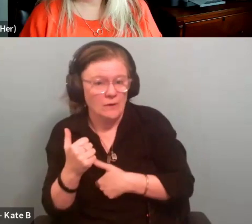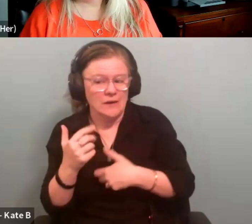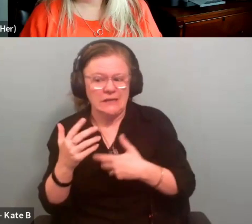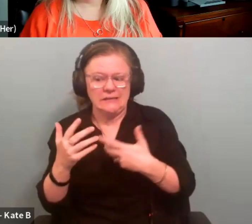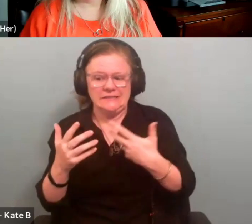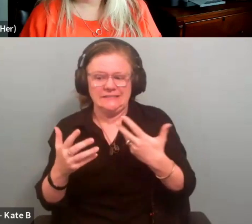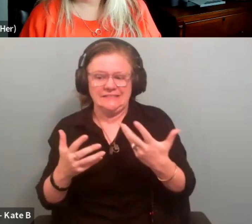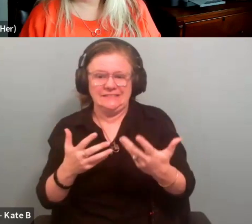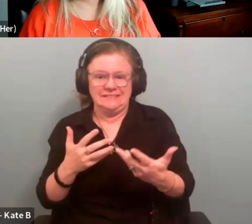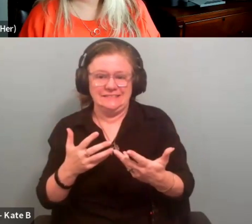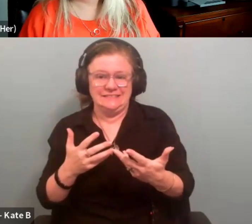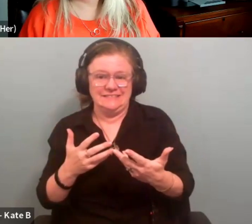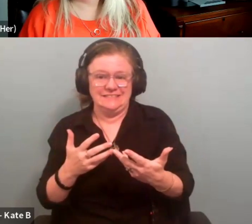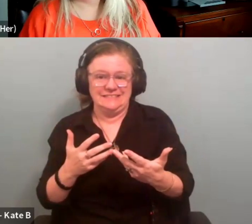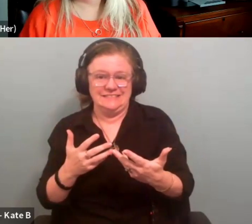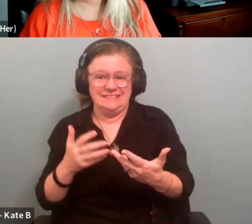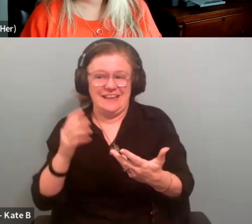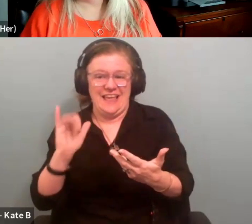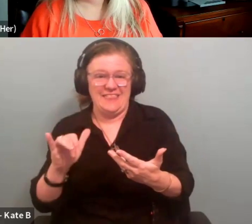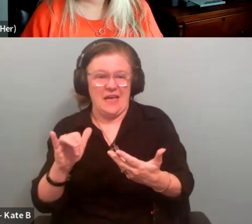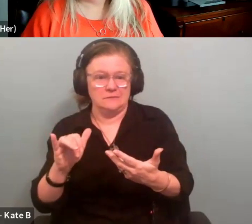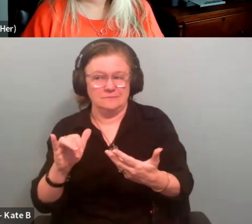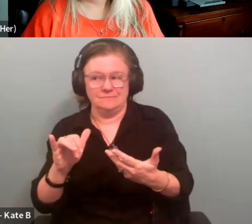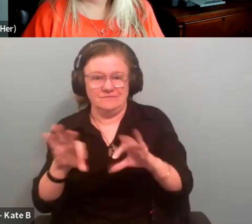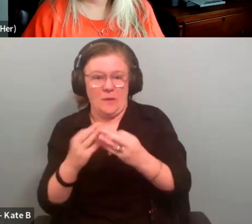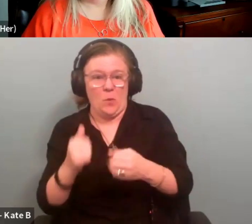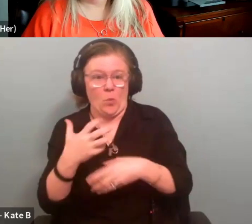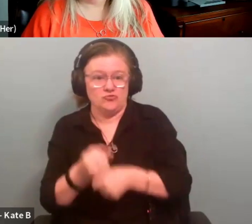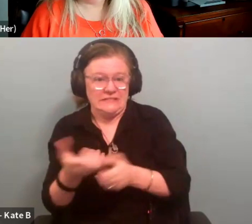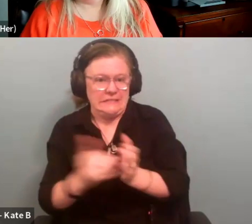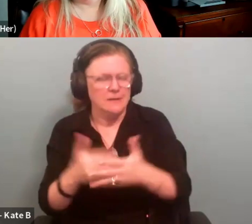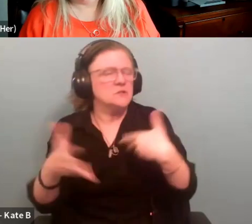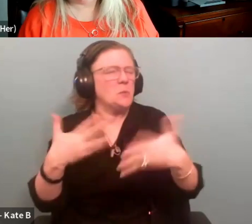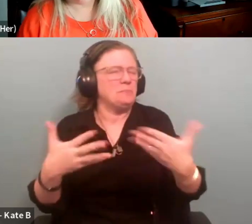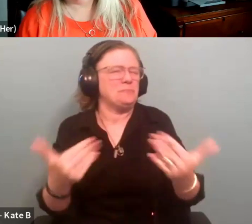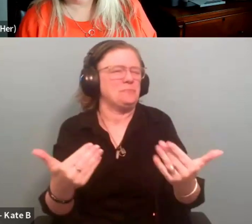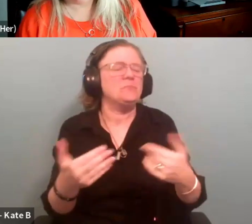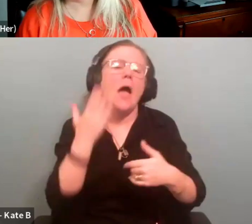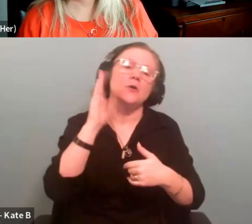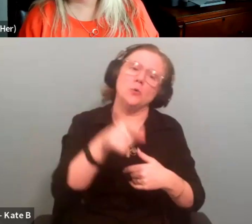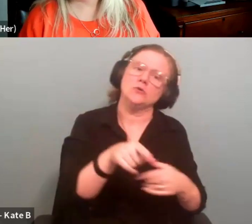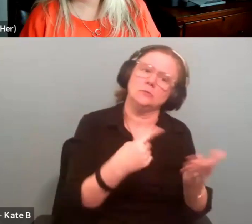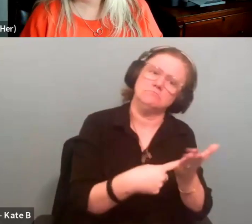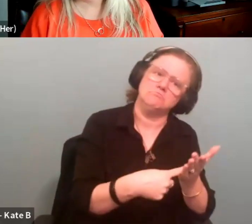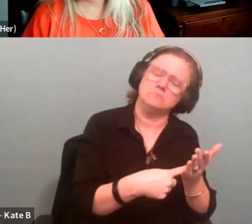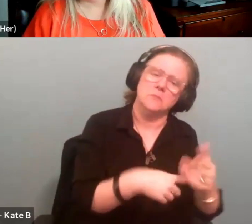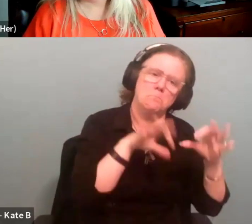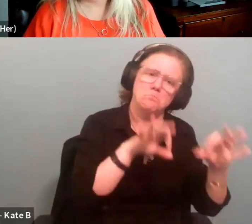deepen, deepen that distrust. So can you speak to, you know, you highlighted so much already the critical importance of these